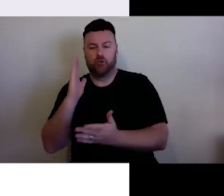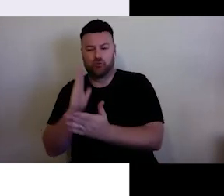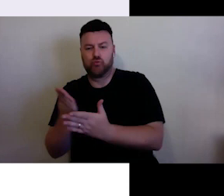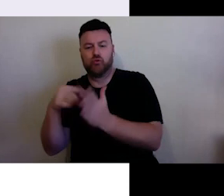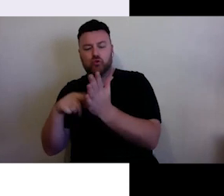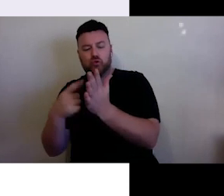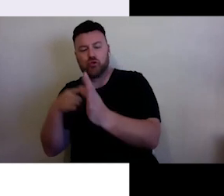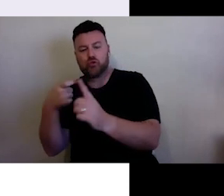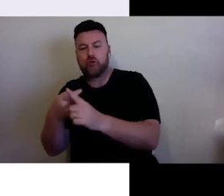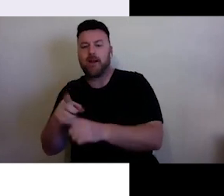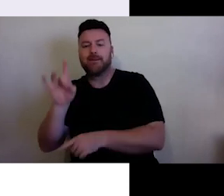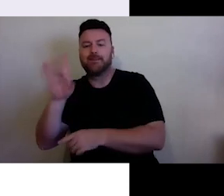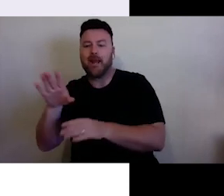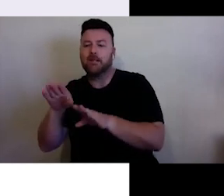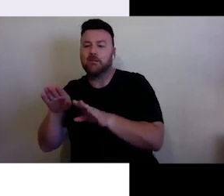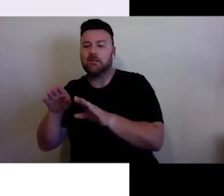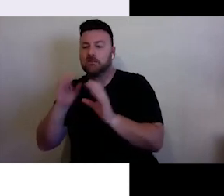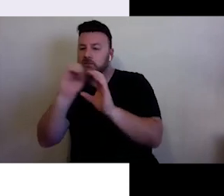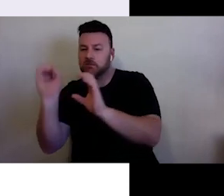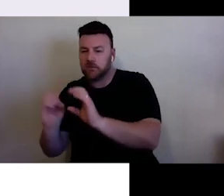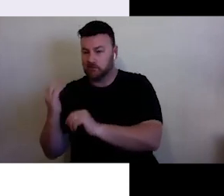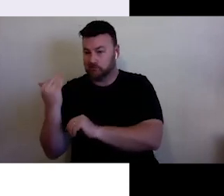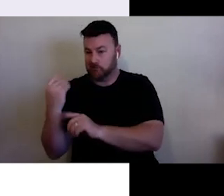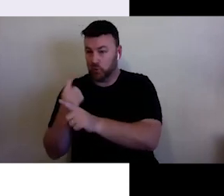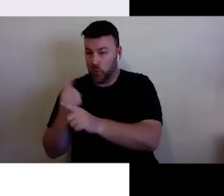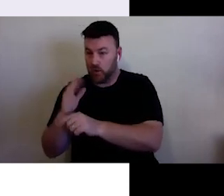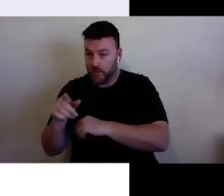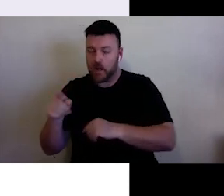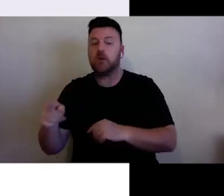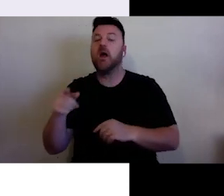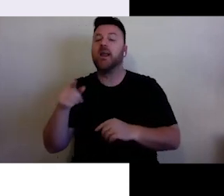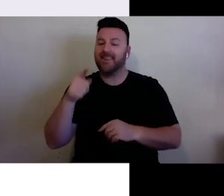in the digital space meets all of those principles. I've just picked